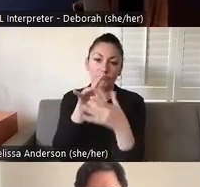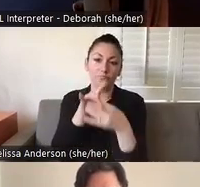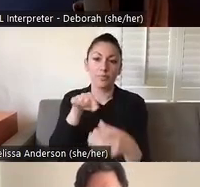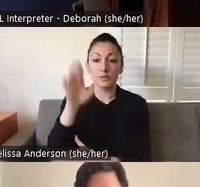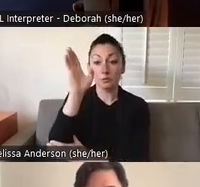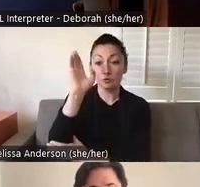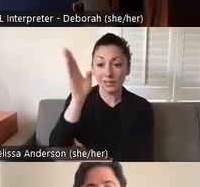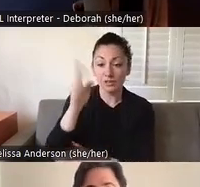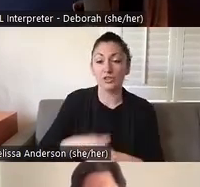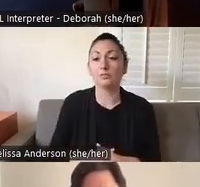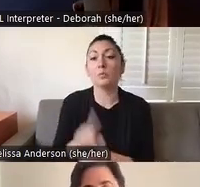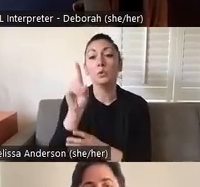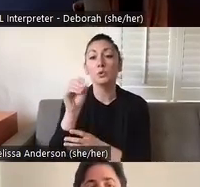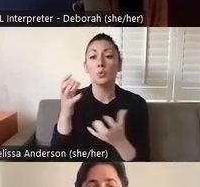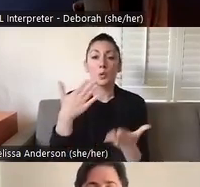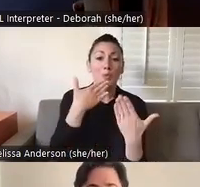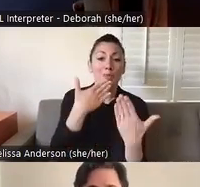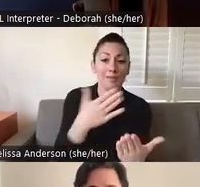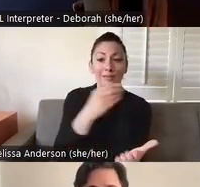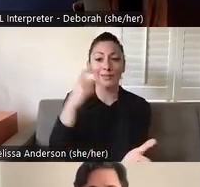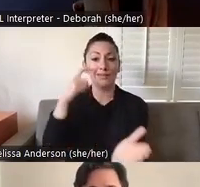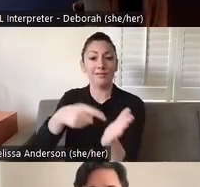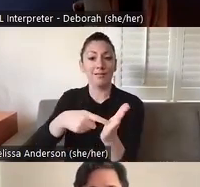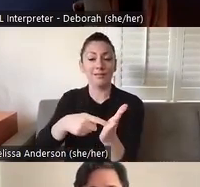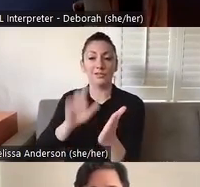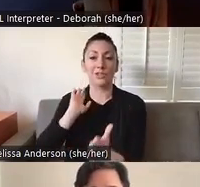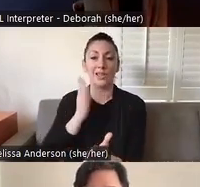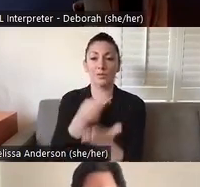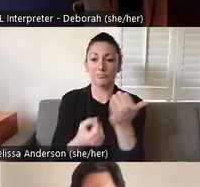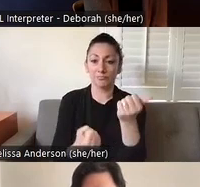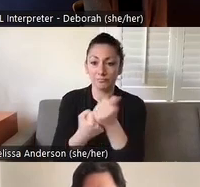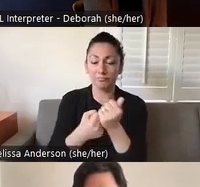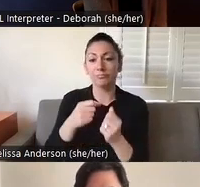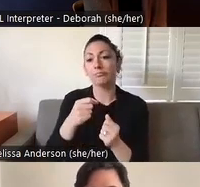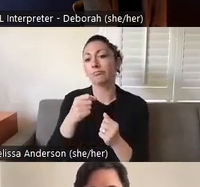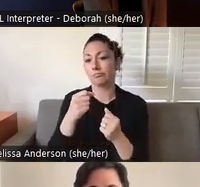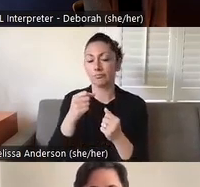we just want to disclose that we have no conflicts of interest. We want to